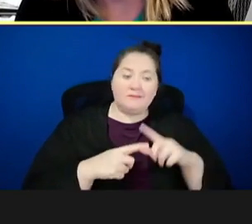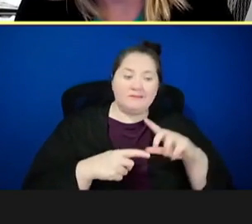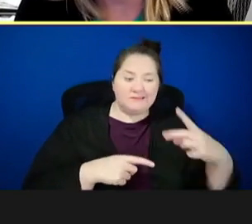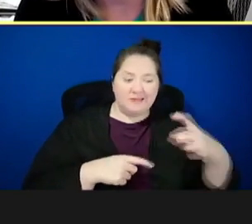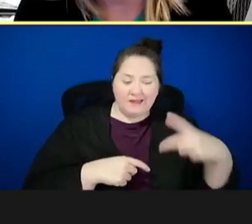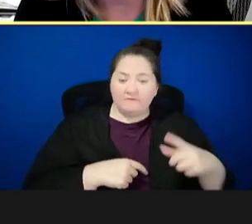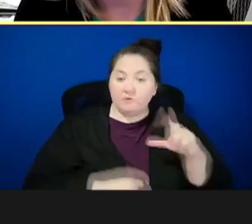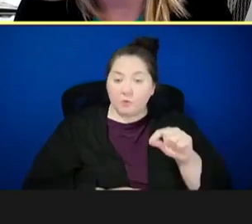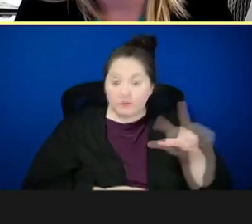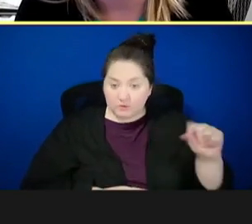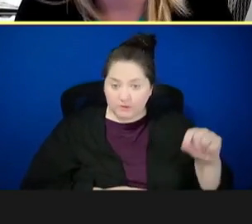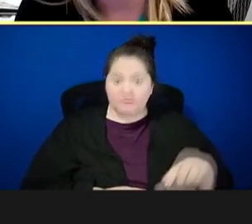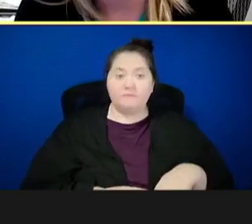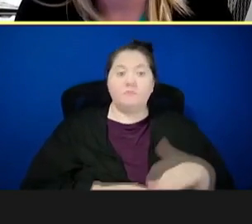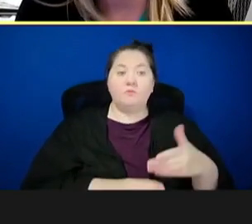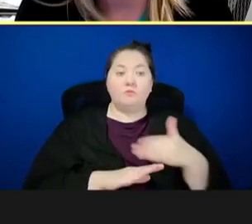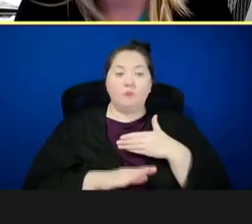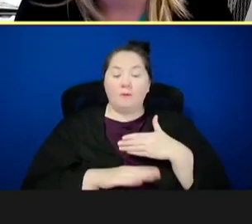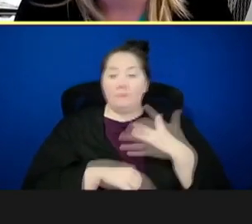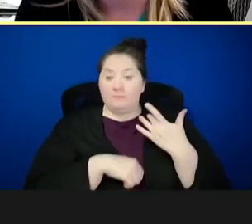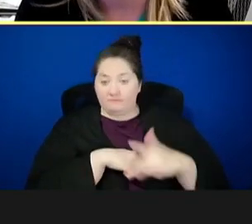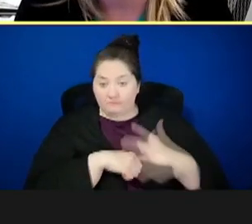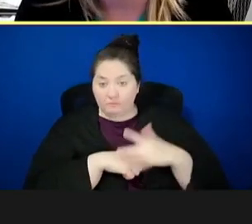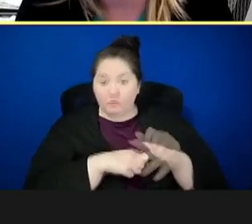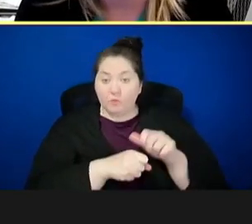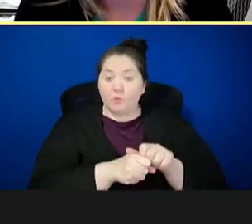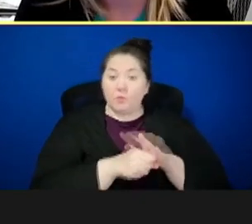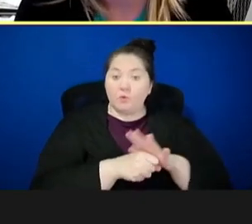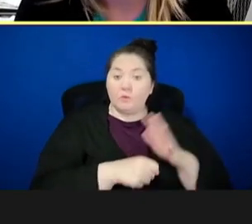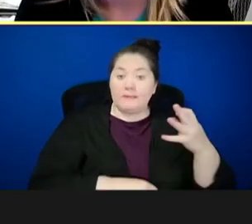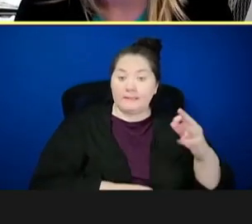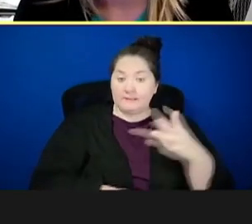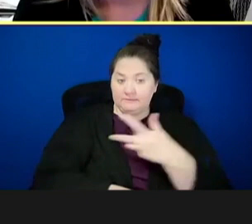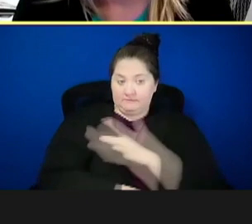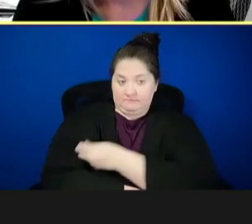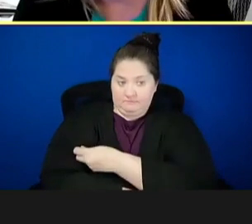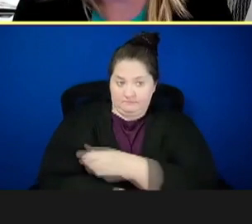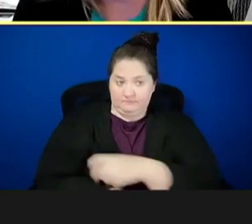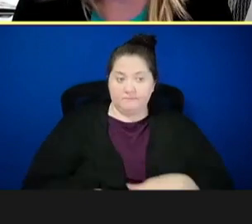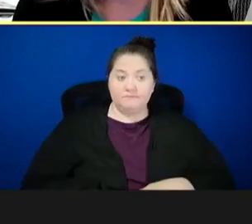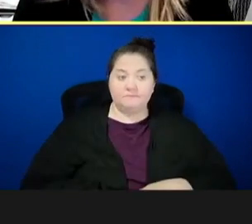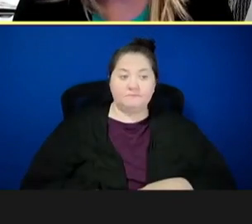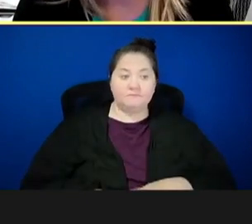this was done prior to the availability of the COVID-19 vaccine. And they found that